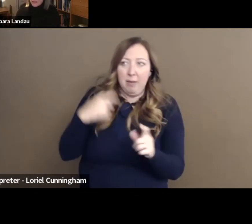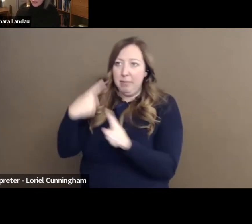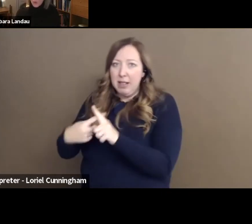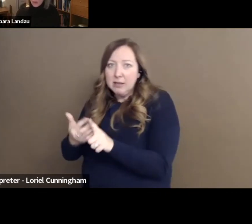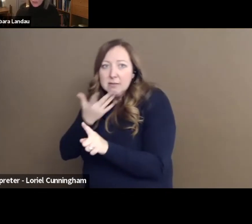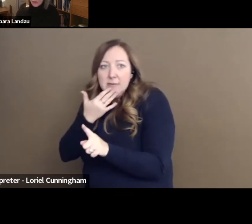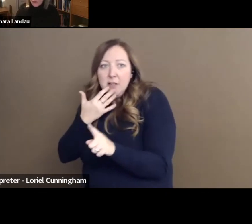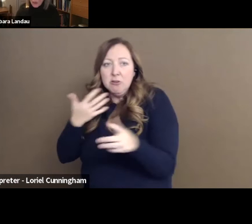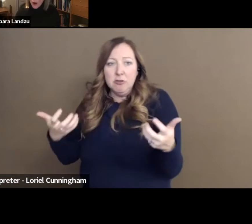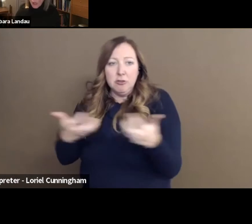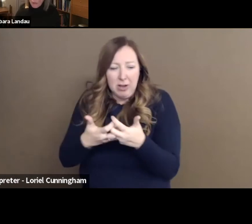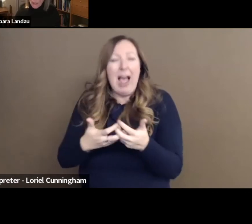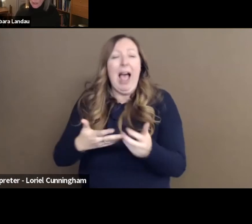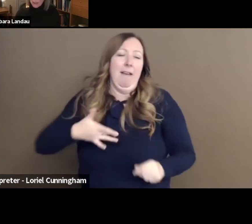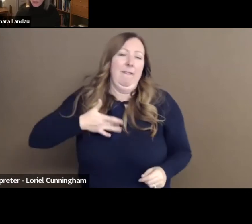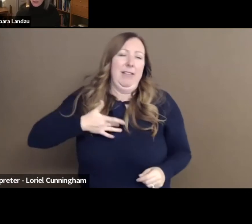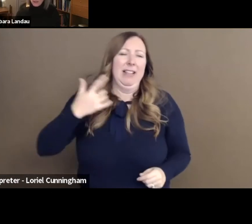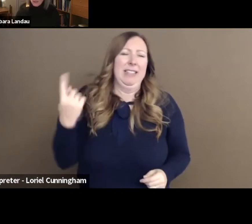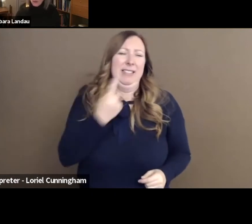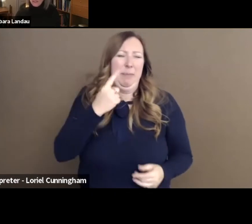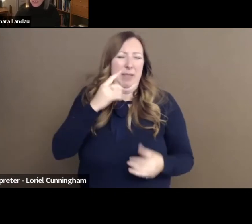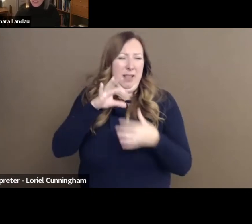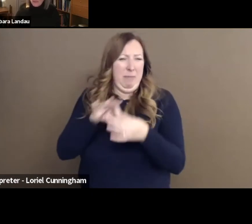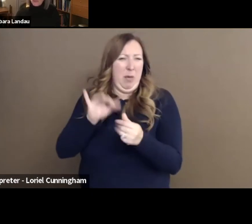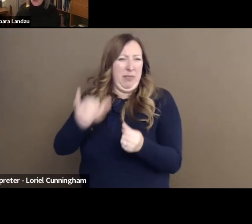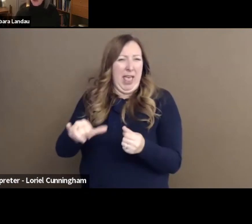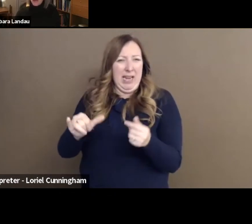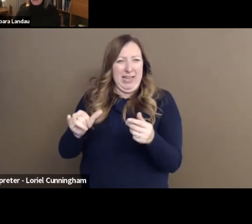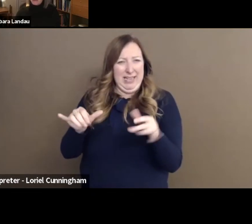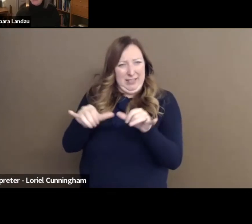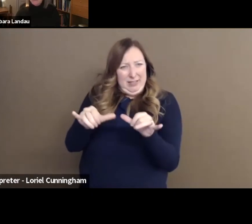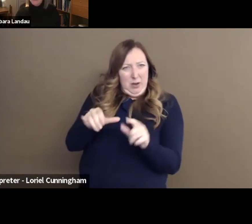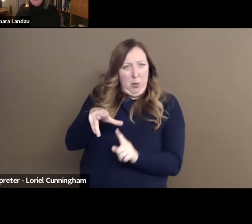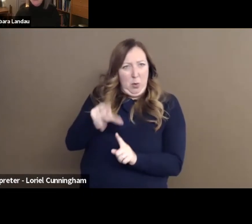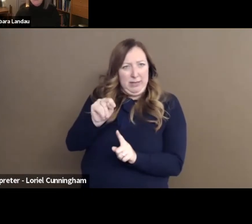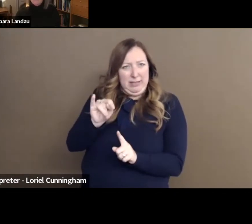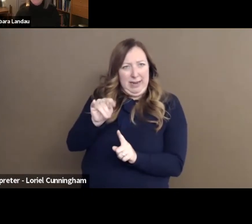it's quantitative but all of these